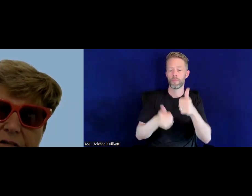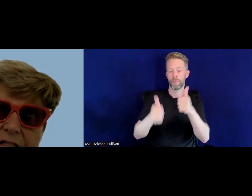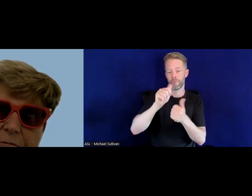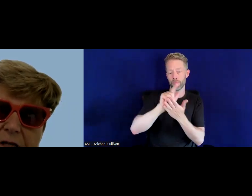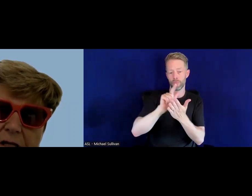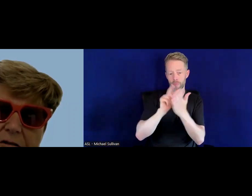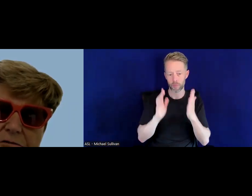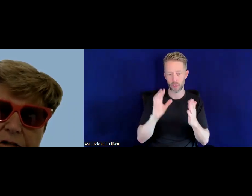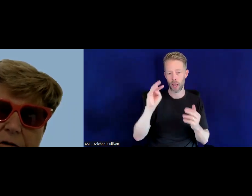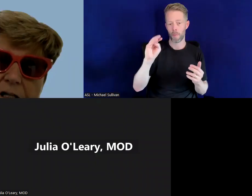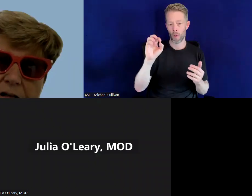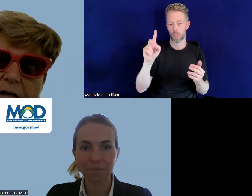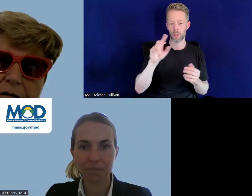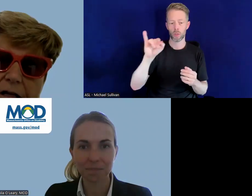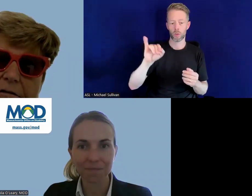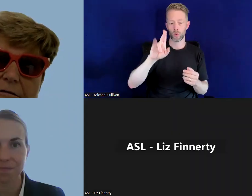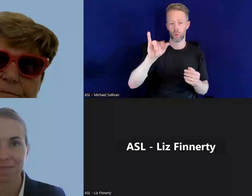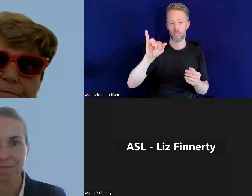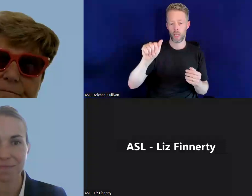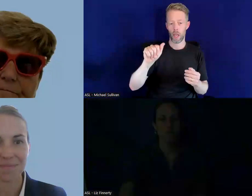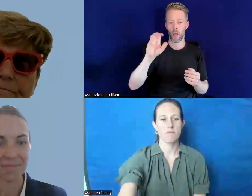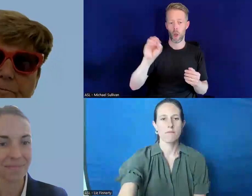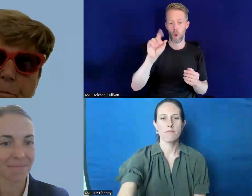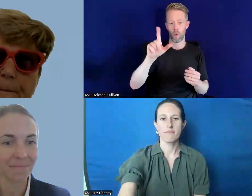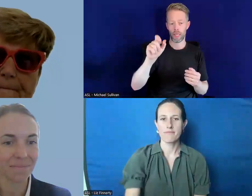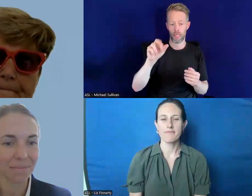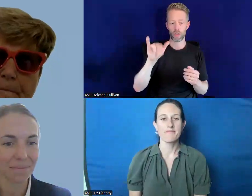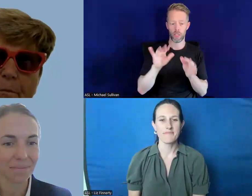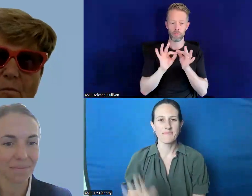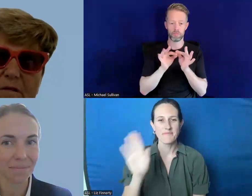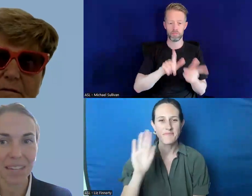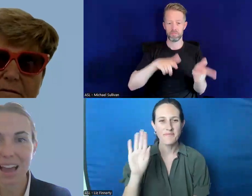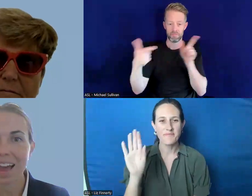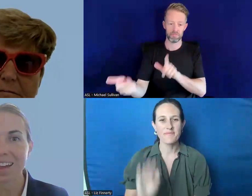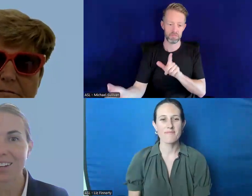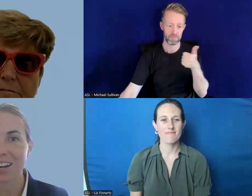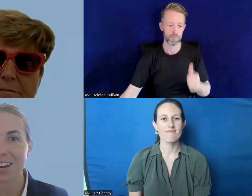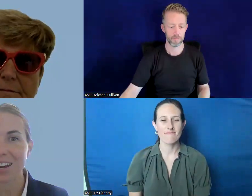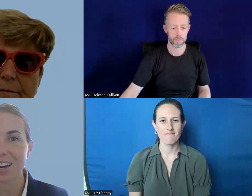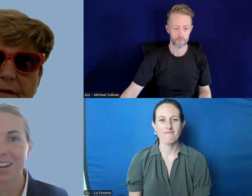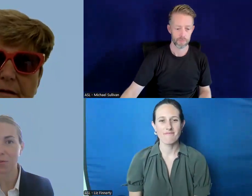to the general counsel of Mass. Office on Disability, Julia